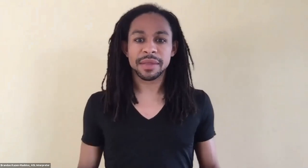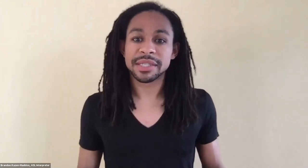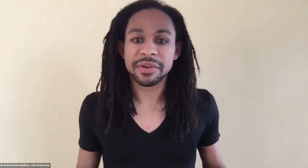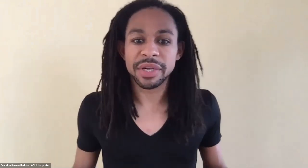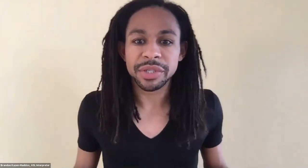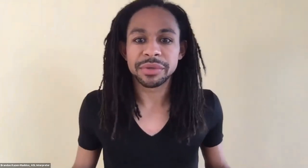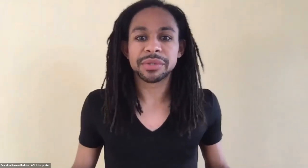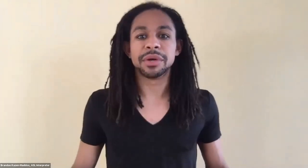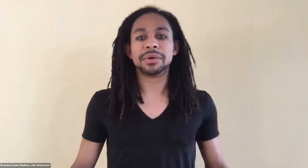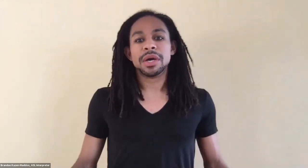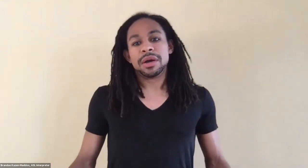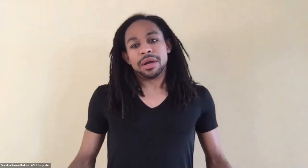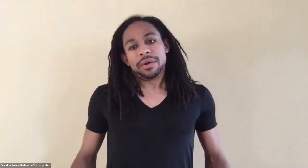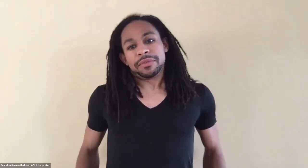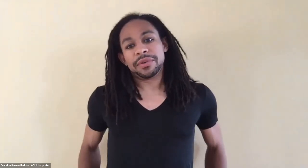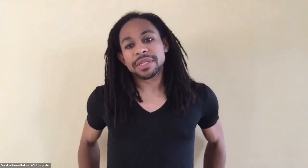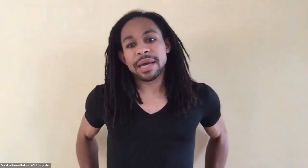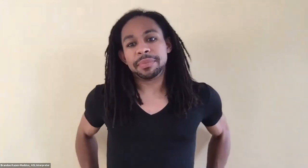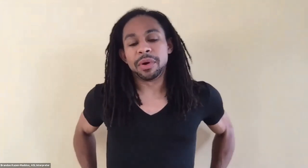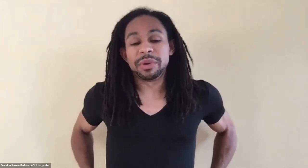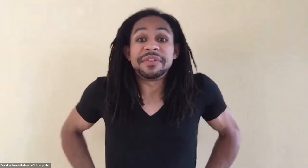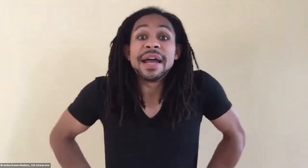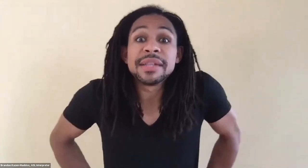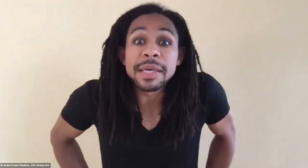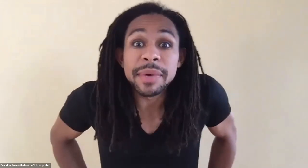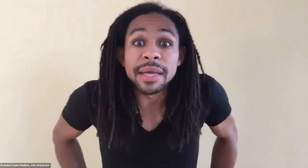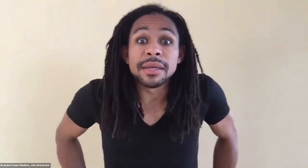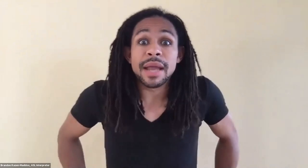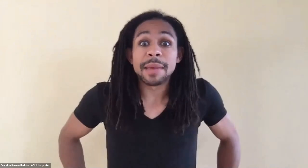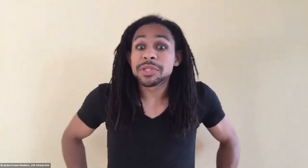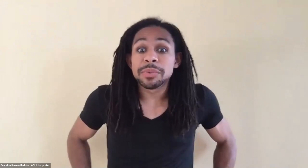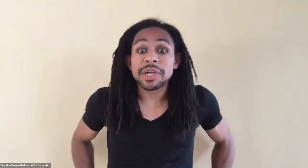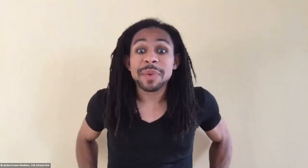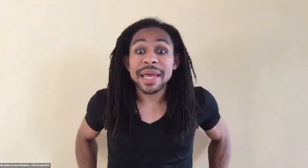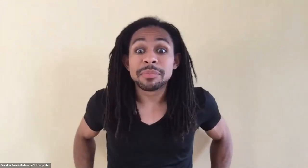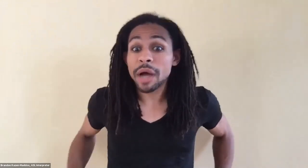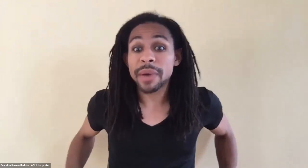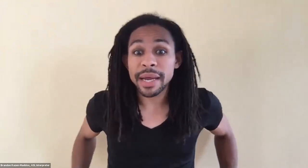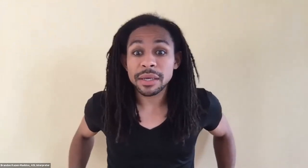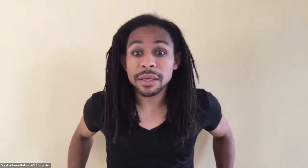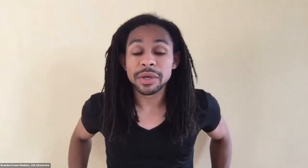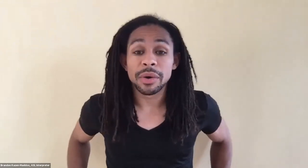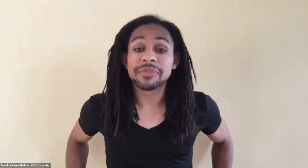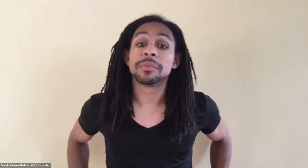That's another issue. So for example, we've finally been able to participate in Broadway, you know,